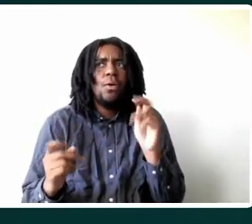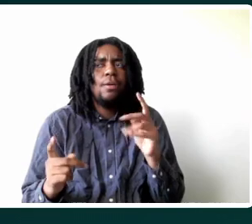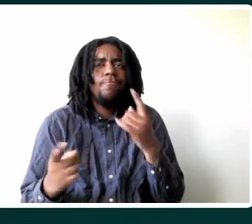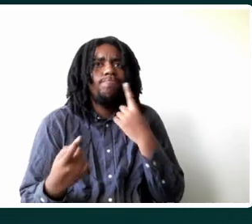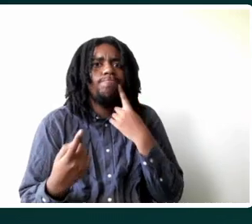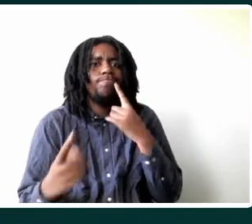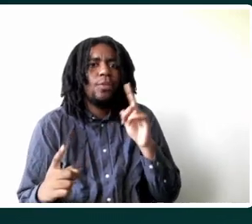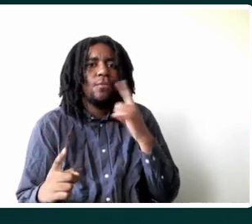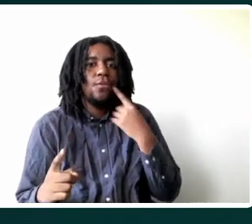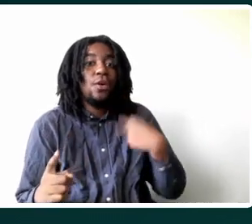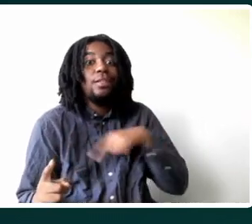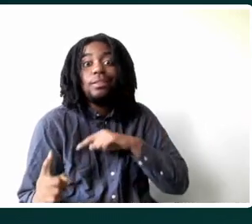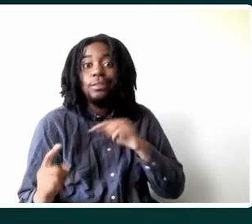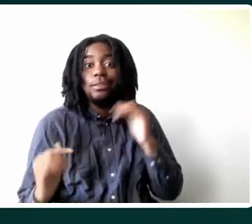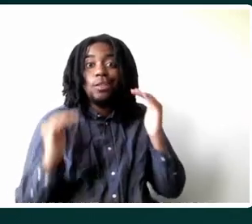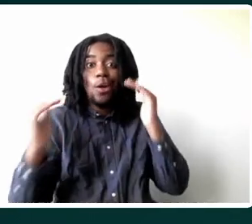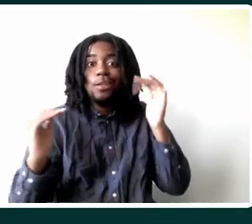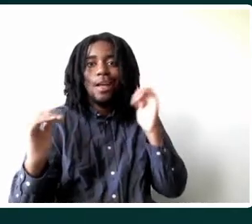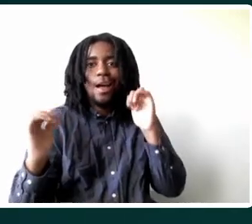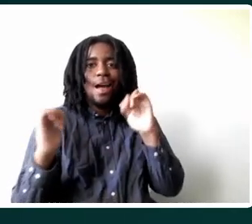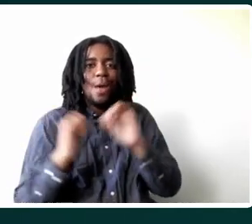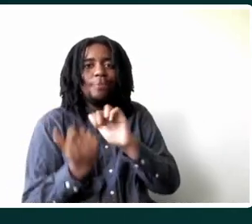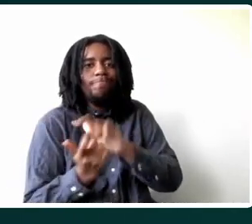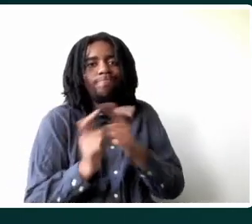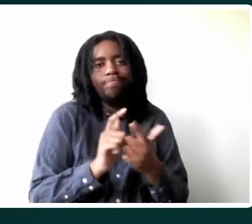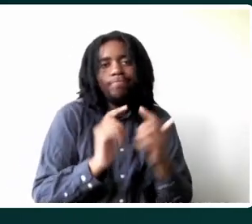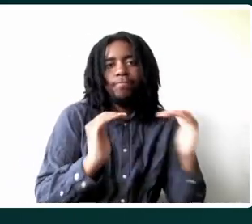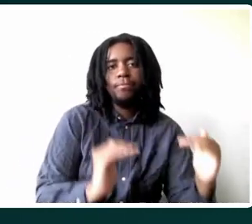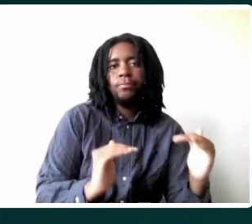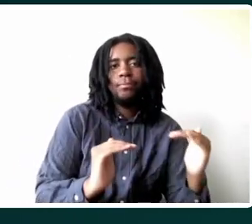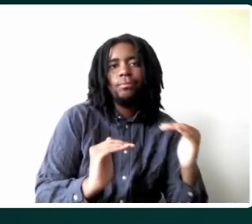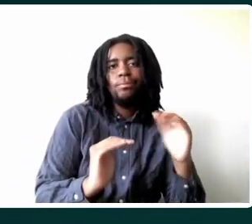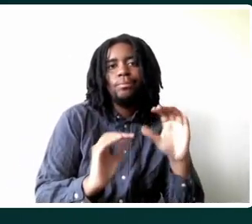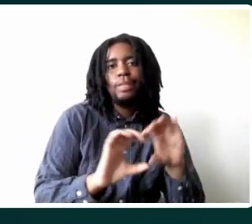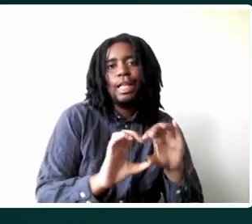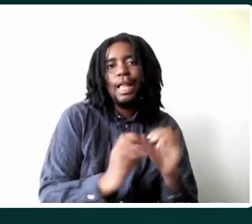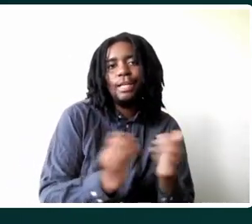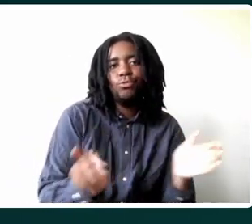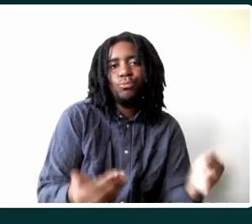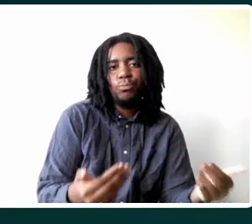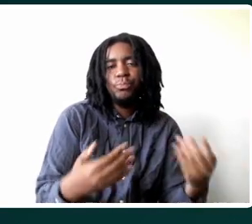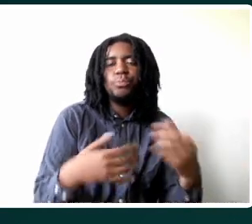then how might we transfer that down, right, to a classroom. And when we all got together initially,